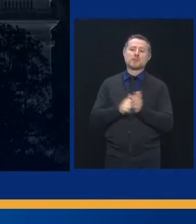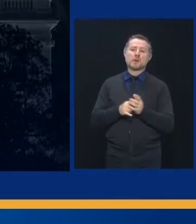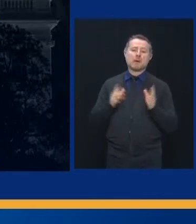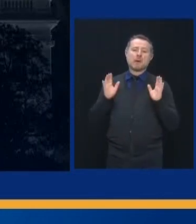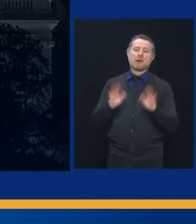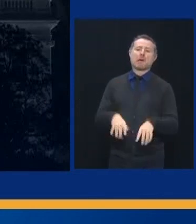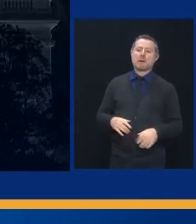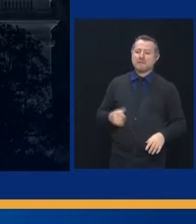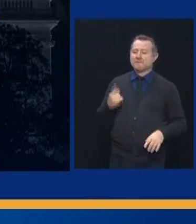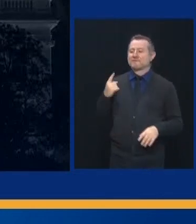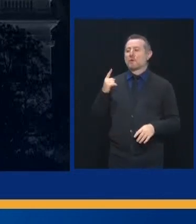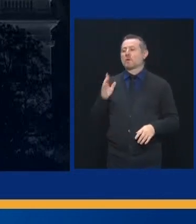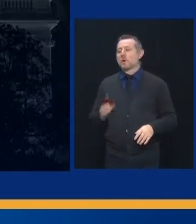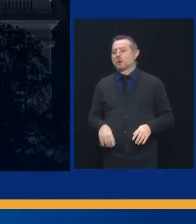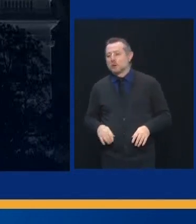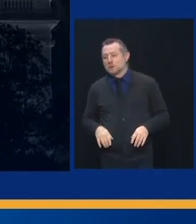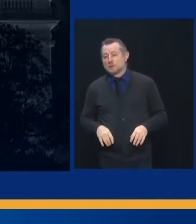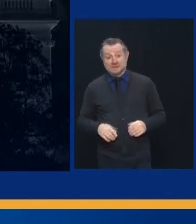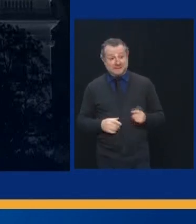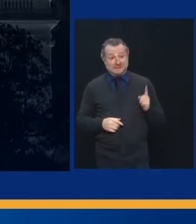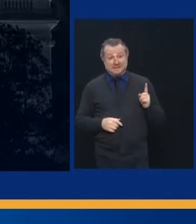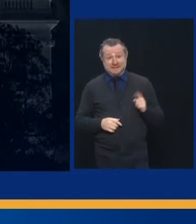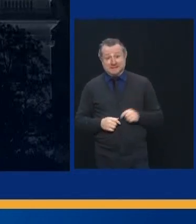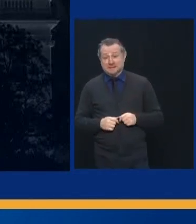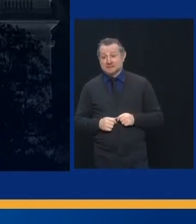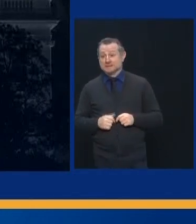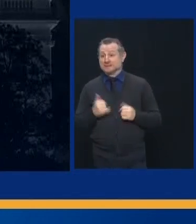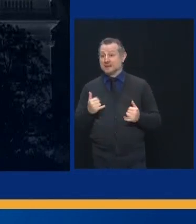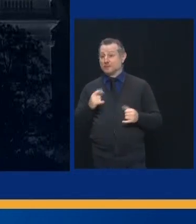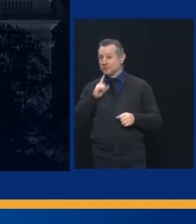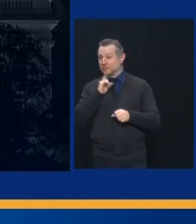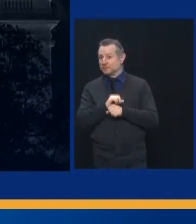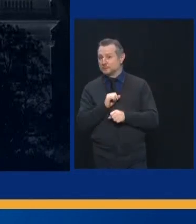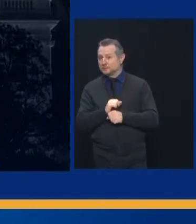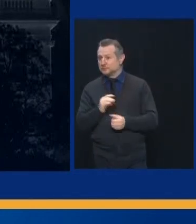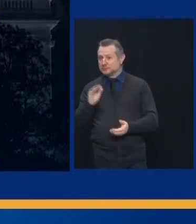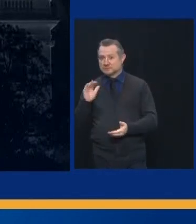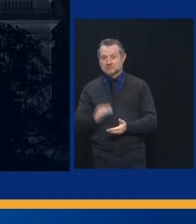RIGHT? THEY DON'T BELIEVE THEY CAN CONTROL IT.